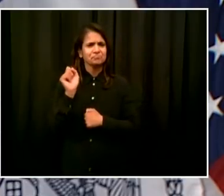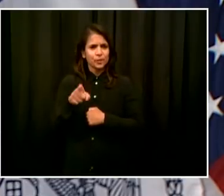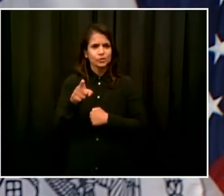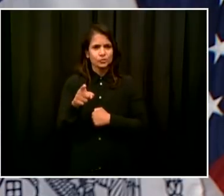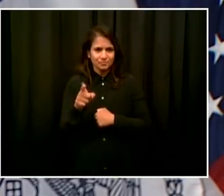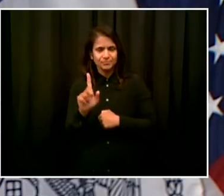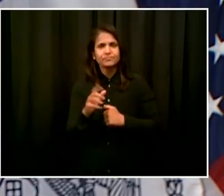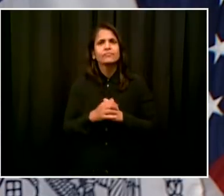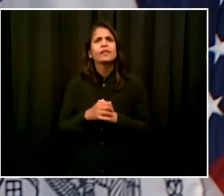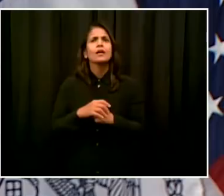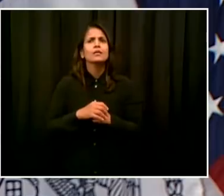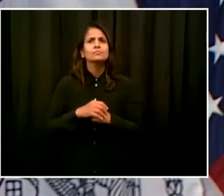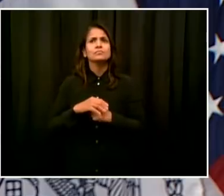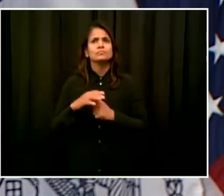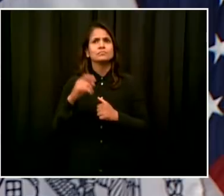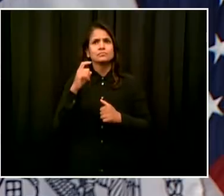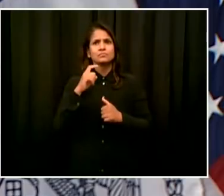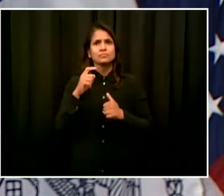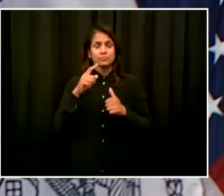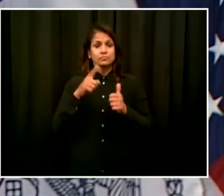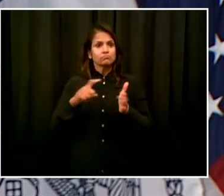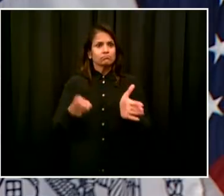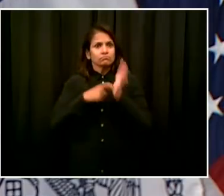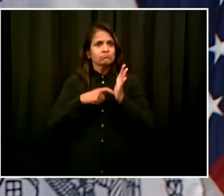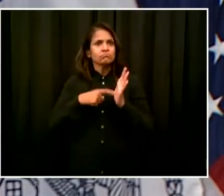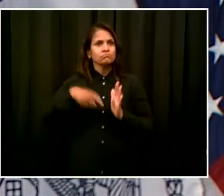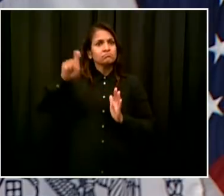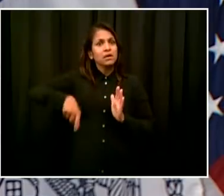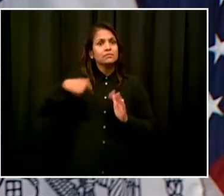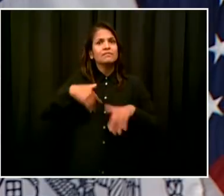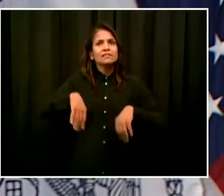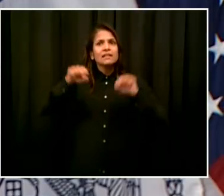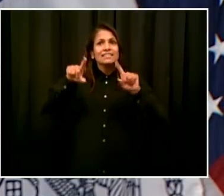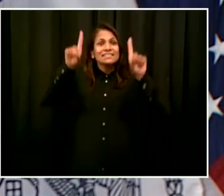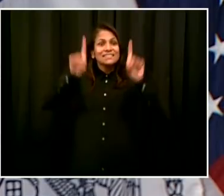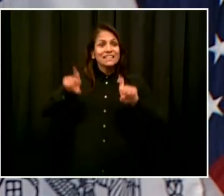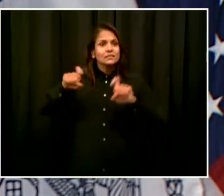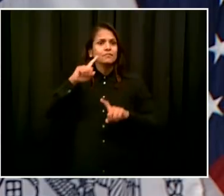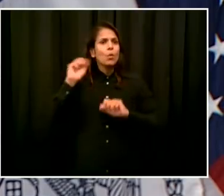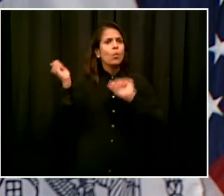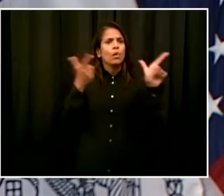MY QUESTION TO Y OUIS, WHY AREN'T YOU ON BOARD FOR